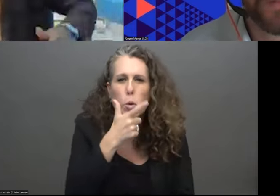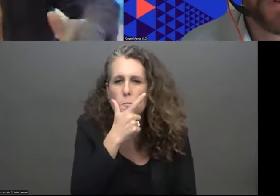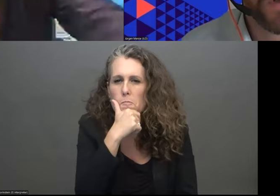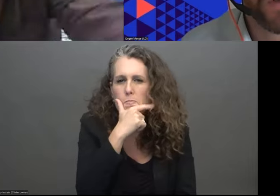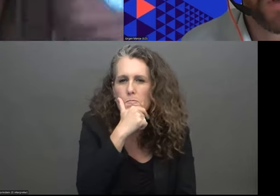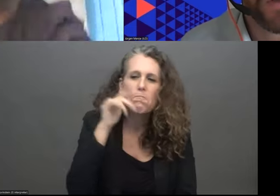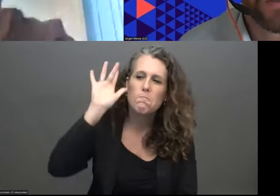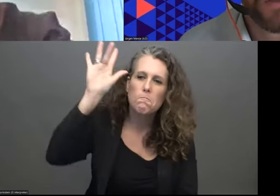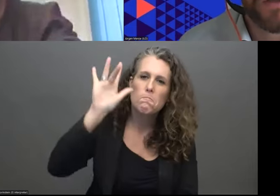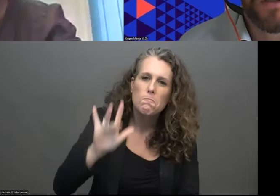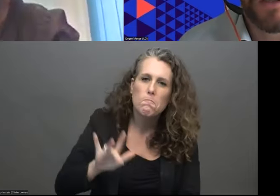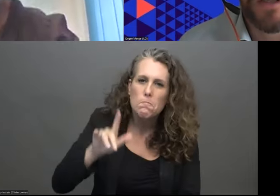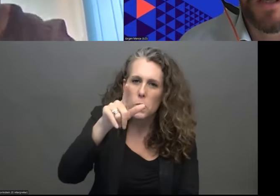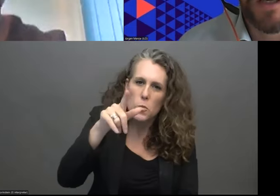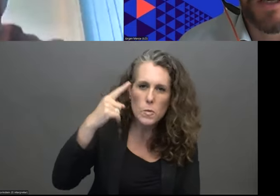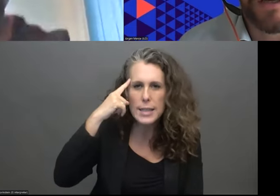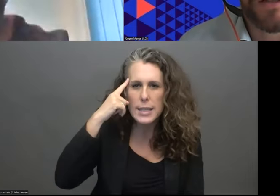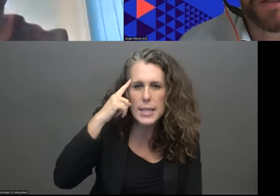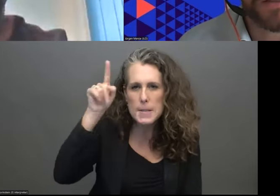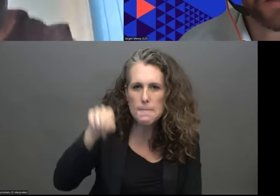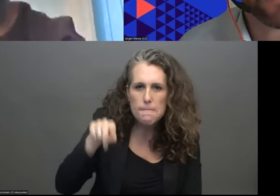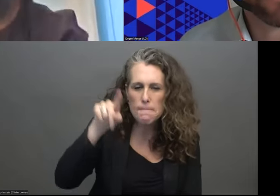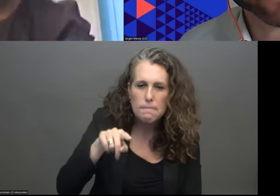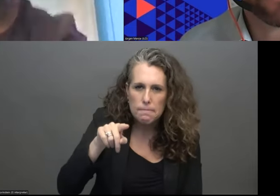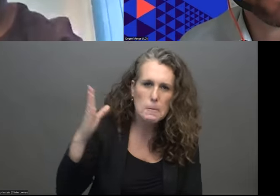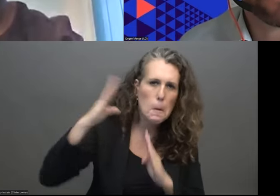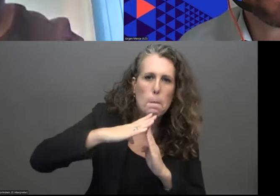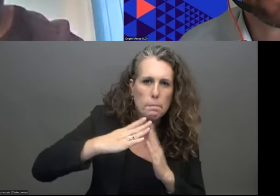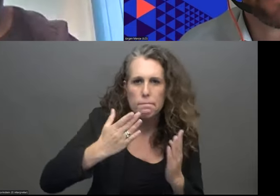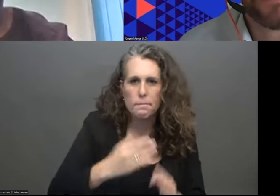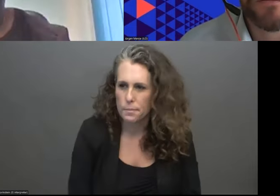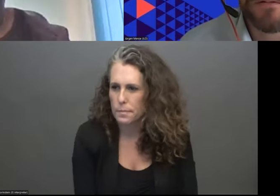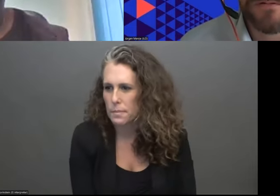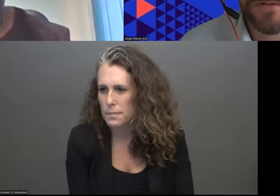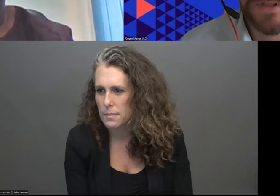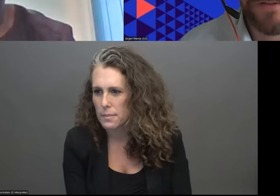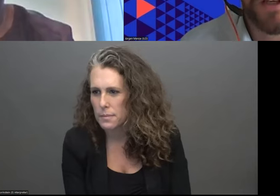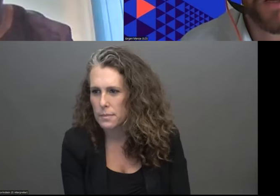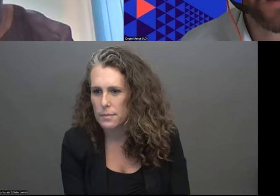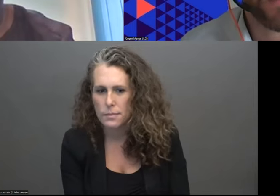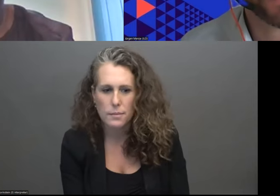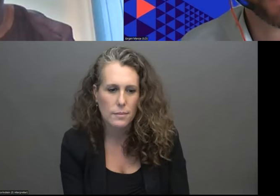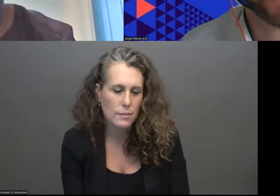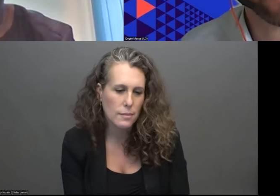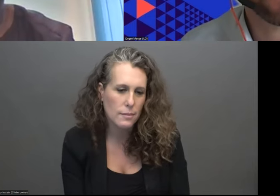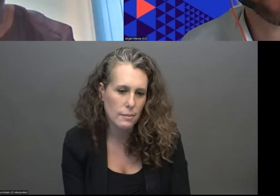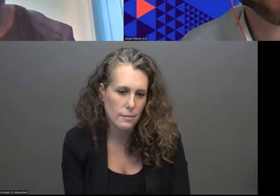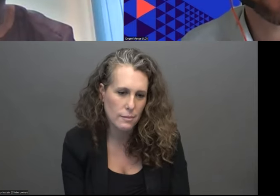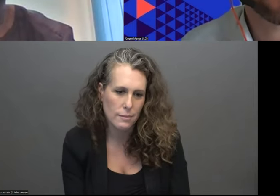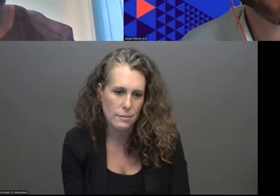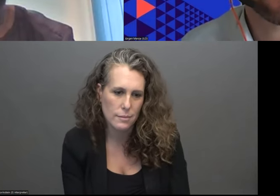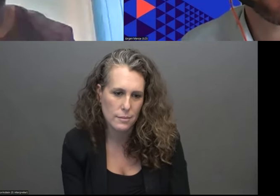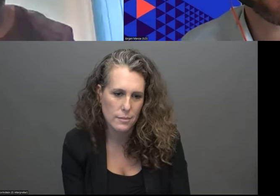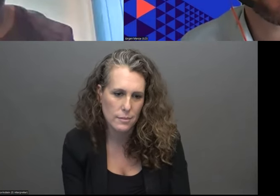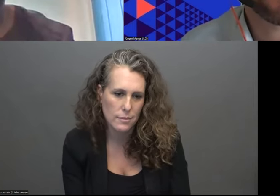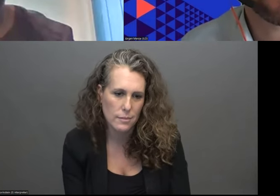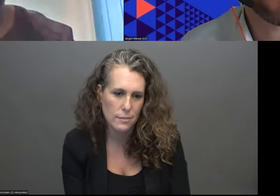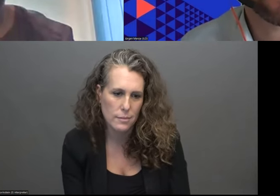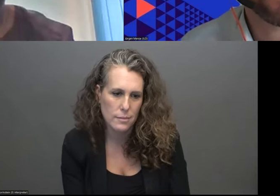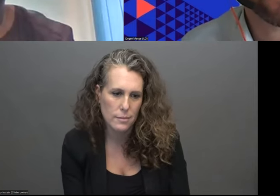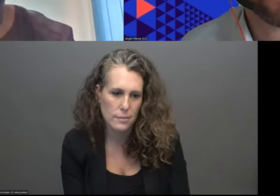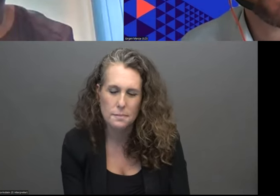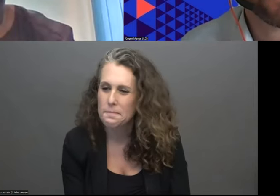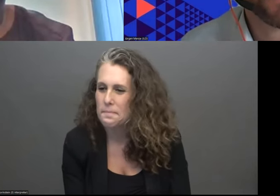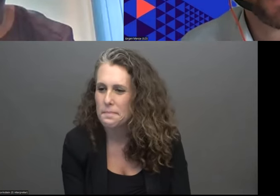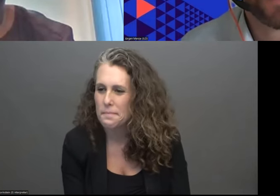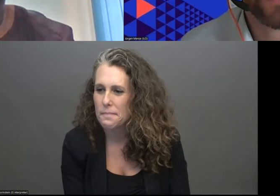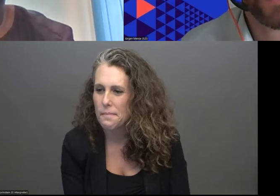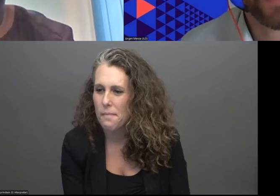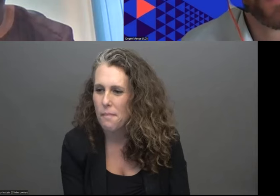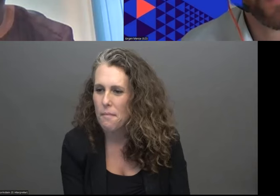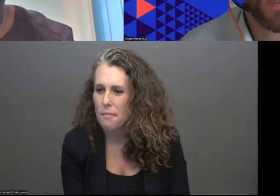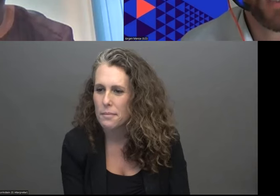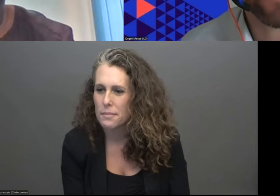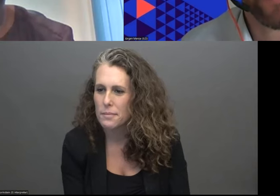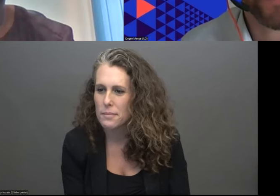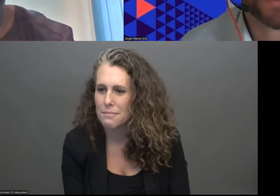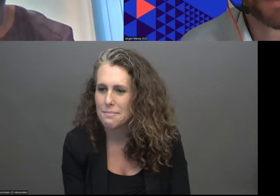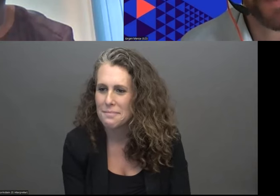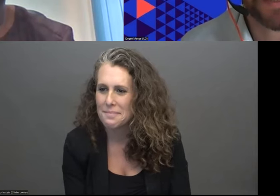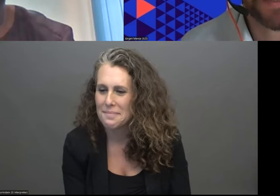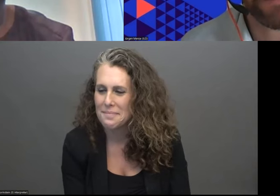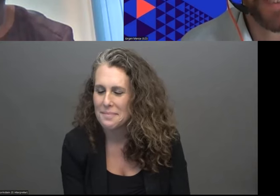16:01:29 give it enough, I see. 16:01:34 Good. Half of the participants, by